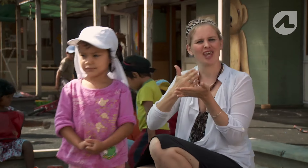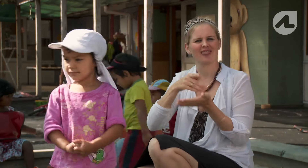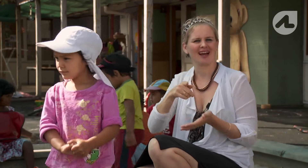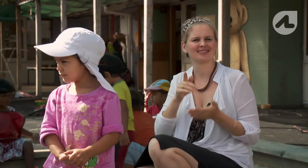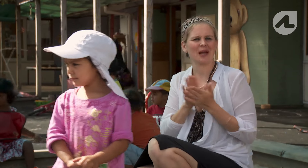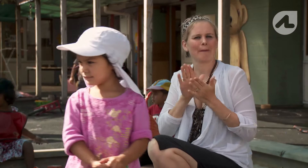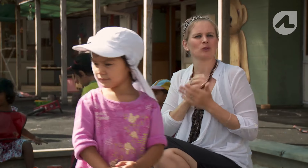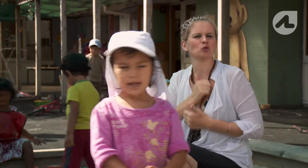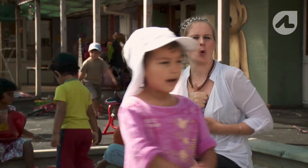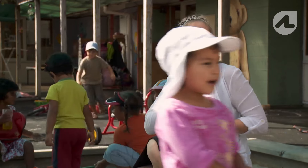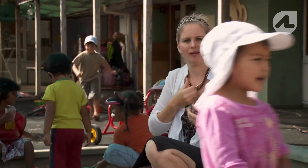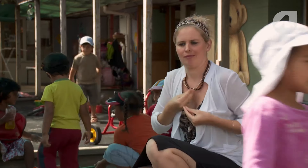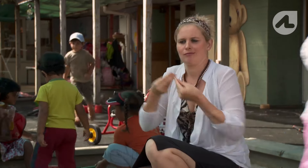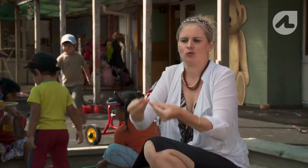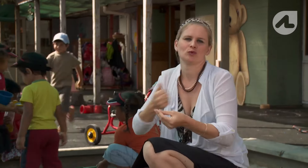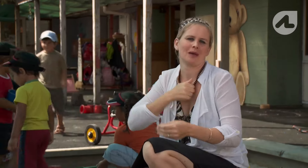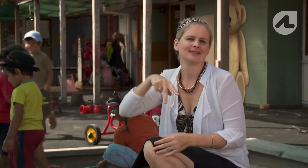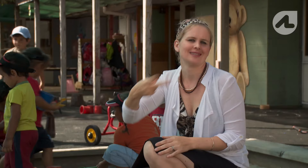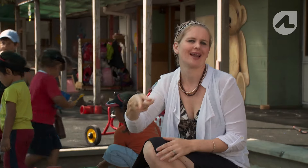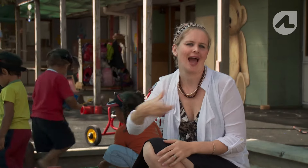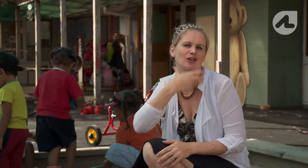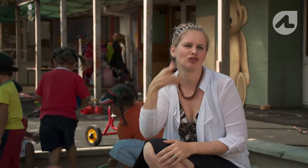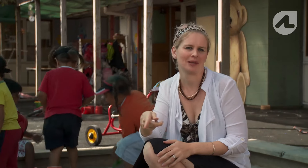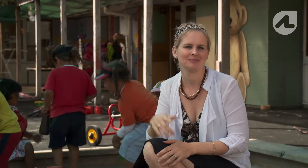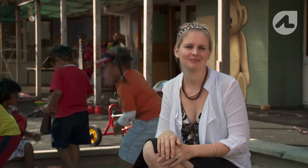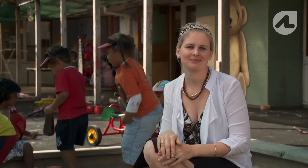And I really enjoy being able to pass that onto my son, Adrian.